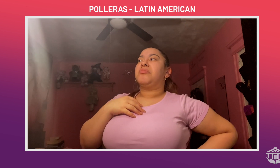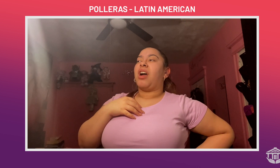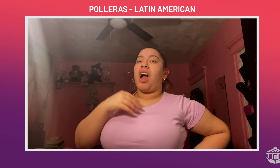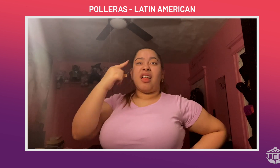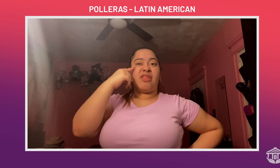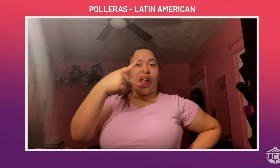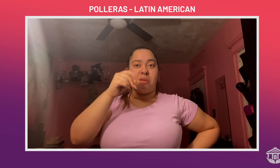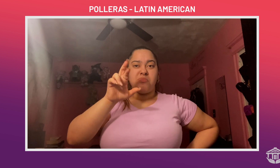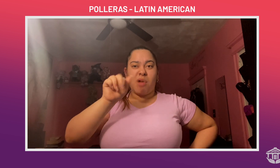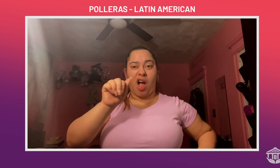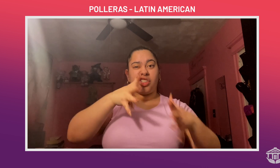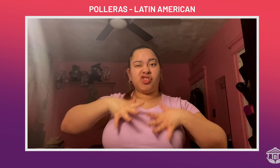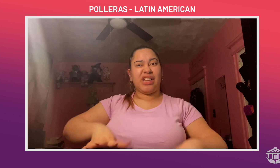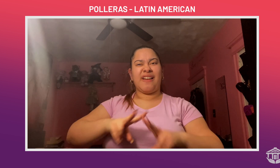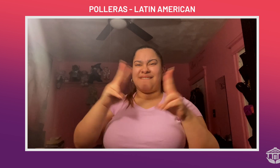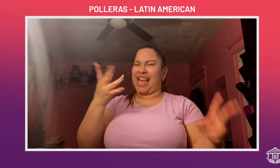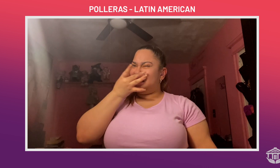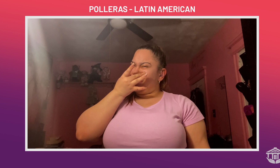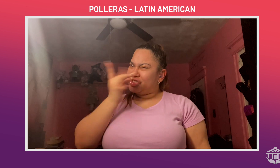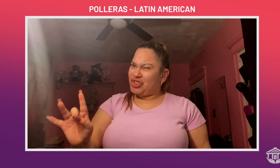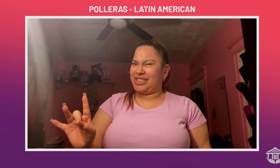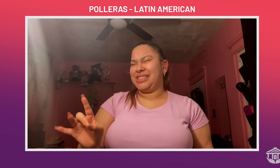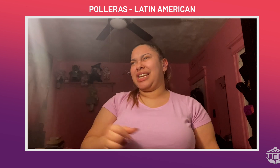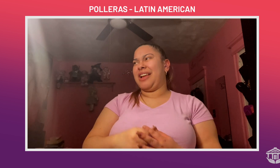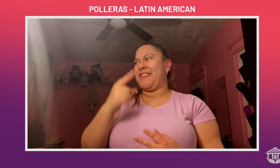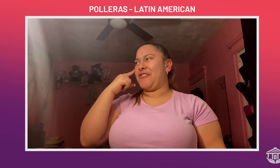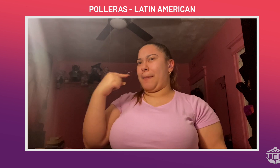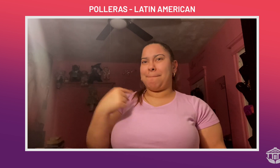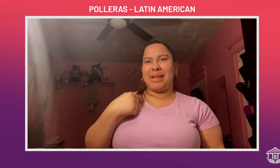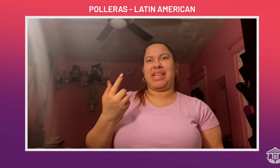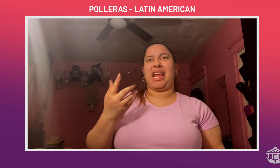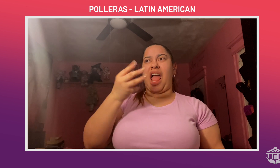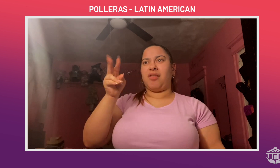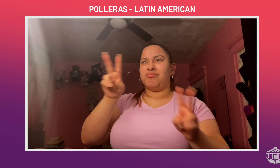As for the polleras, I just think they’re fascinating. I hope that one day I’ll have